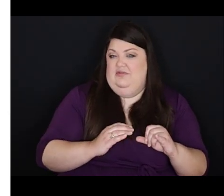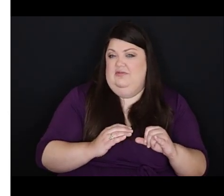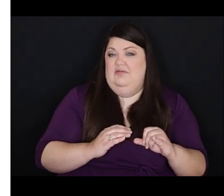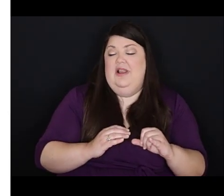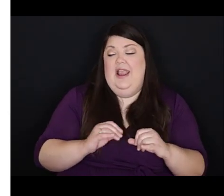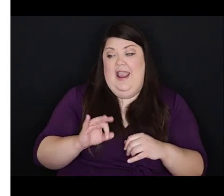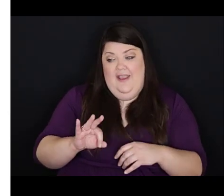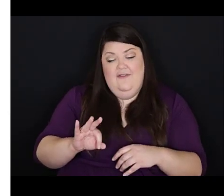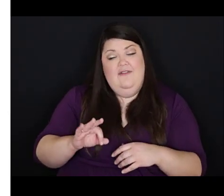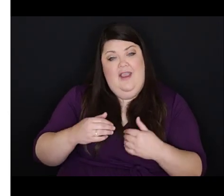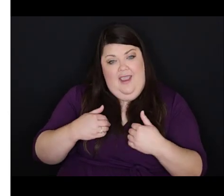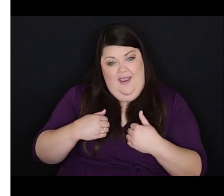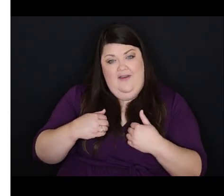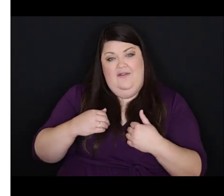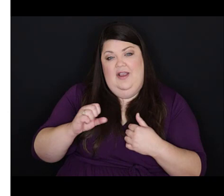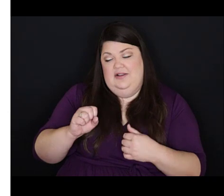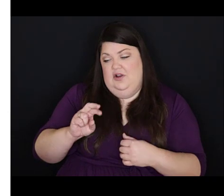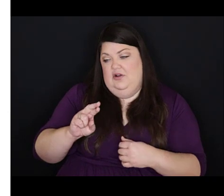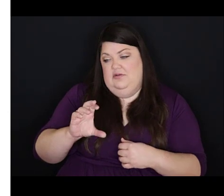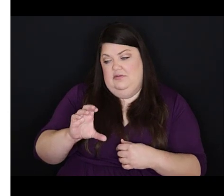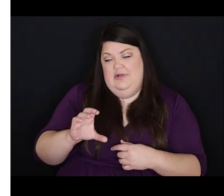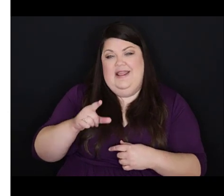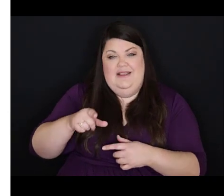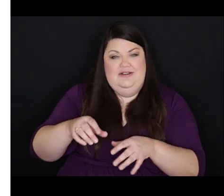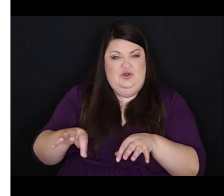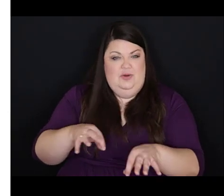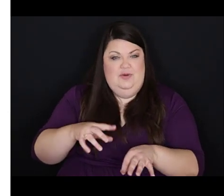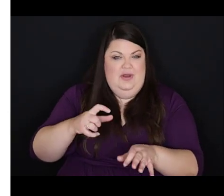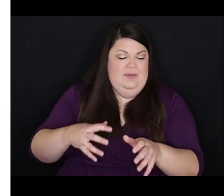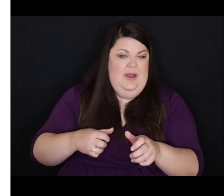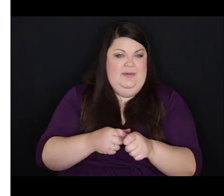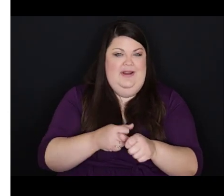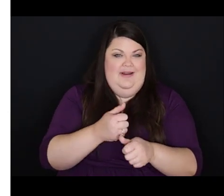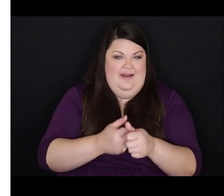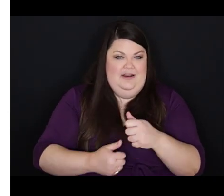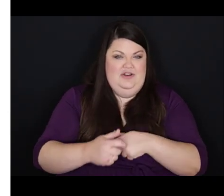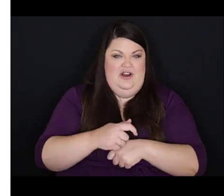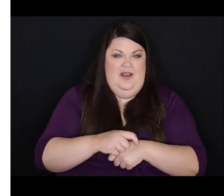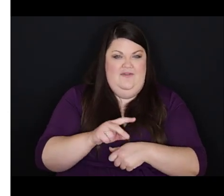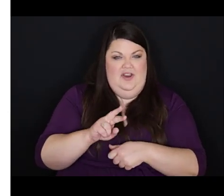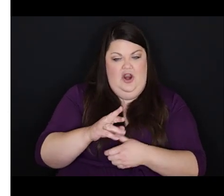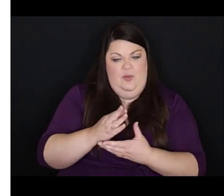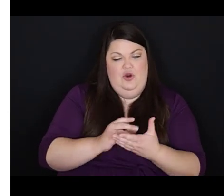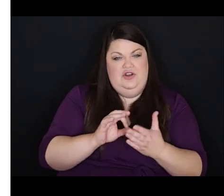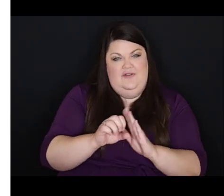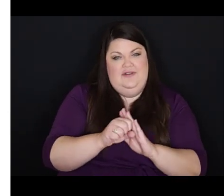this Description must be updated each time the VR portion of State Plan is submitted.